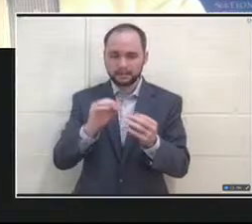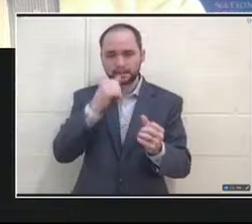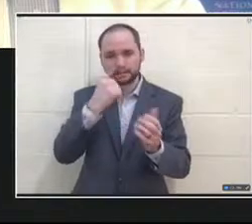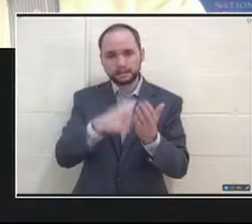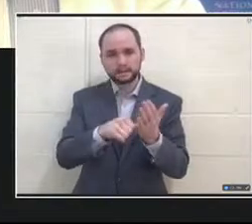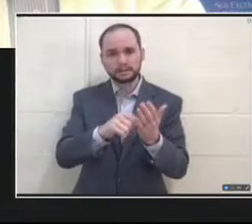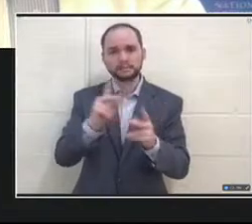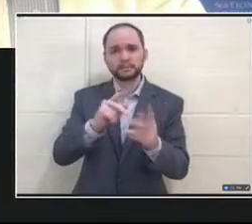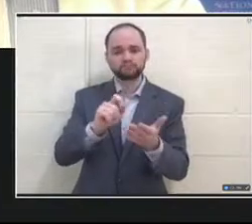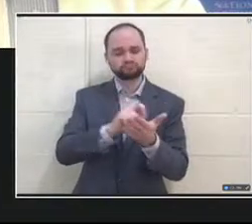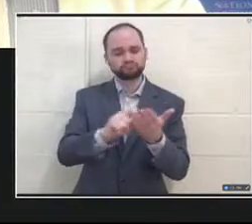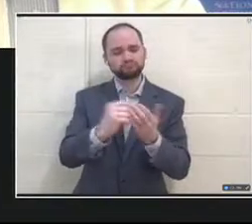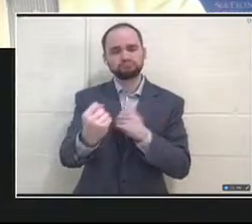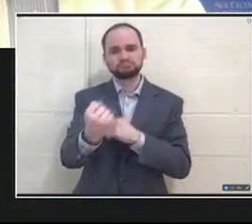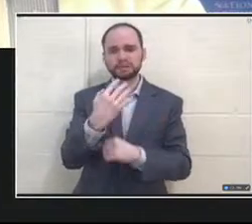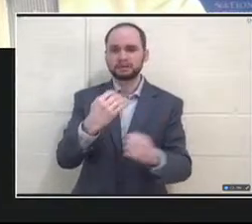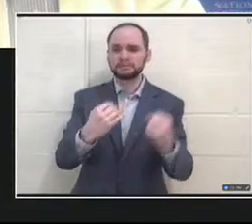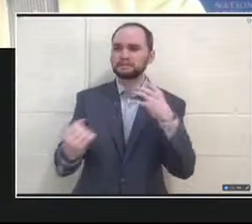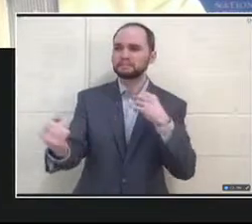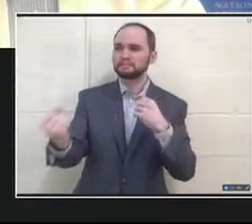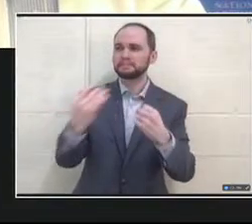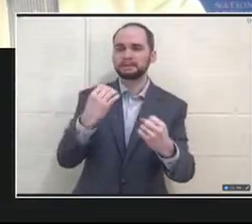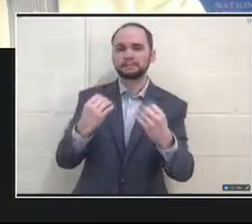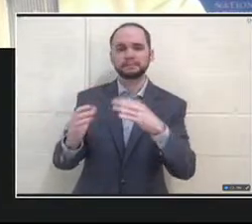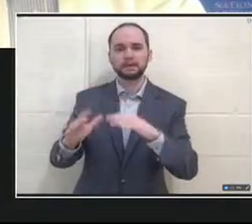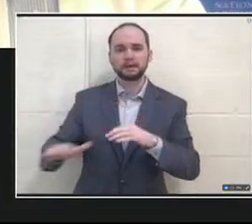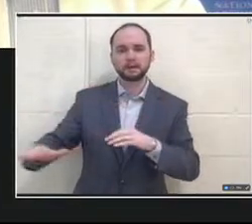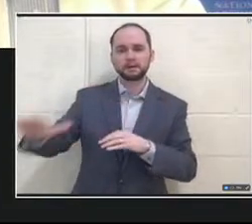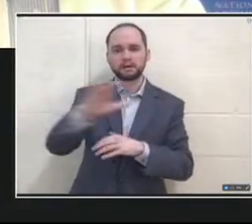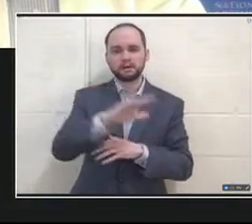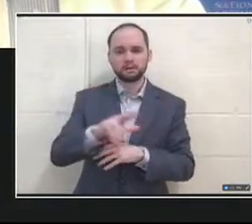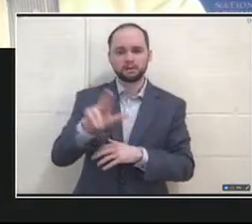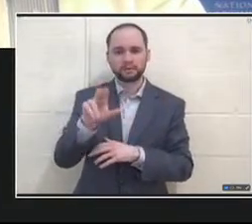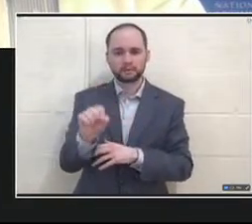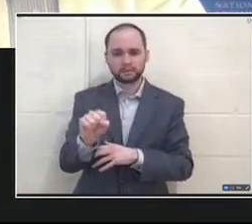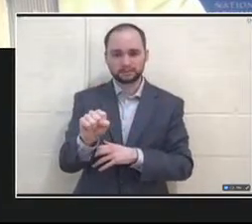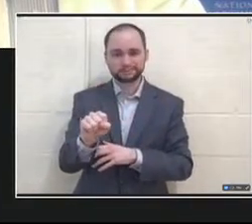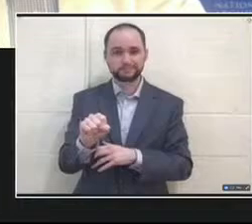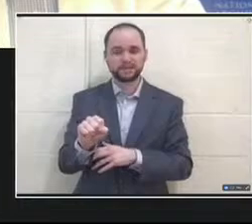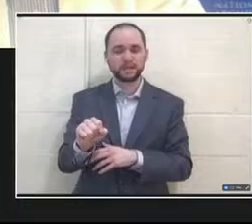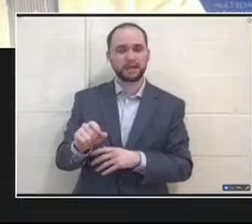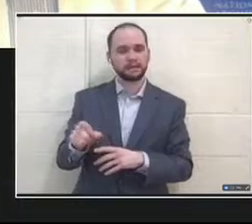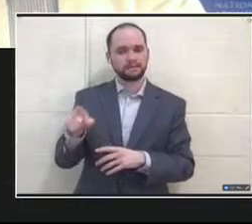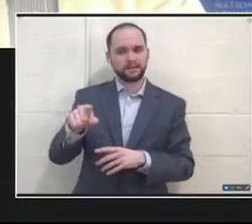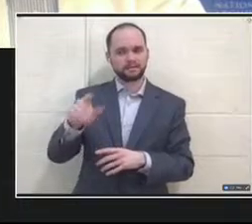of being able to just hear and know and feel that they were proud of me for what I was doing.